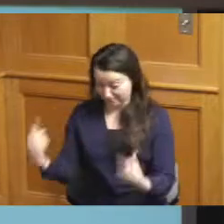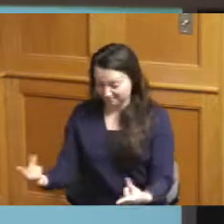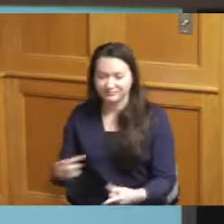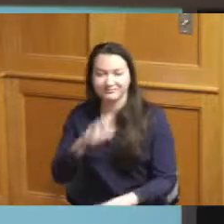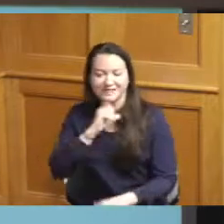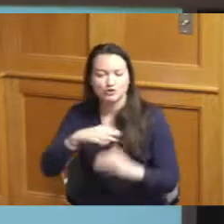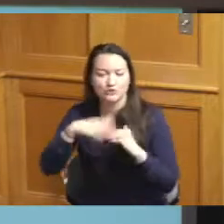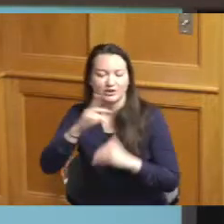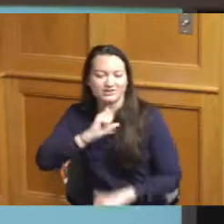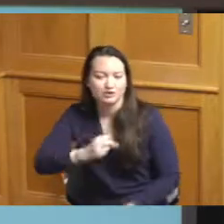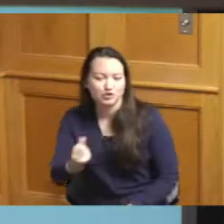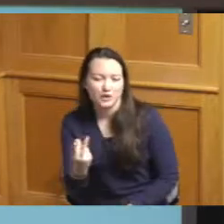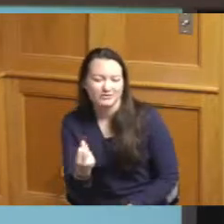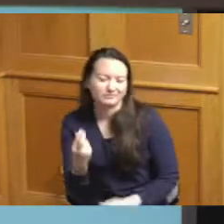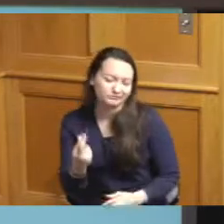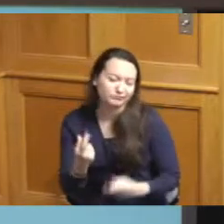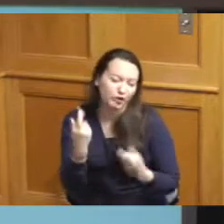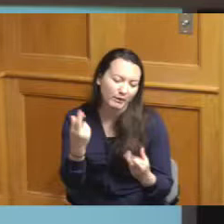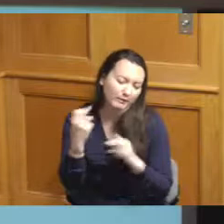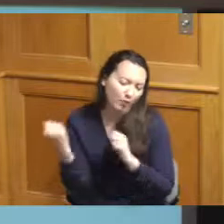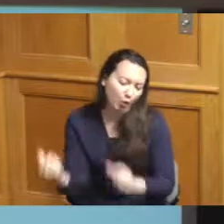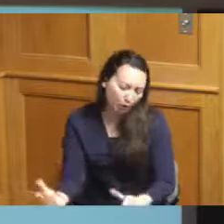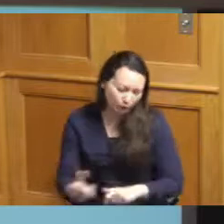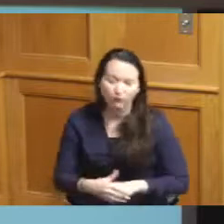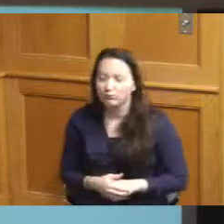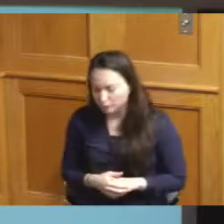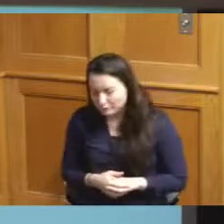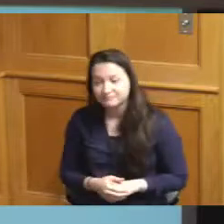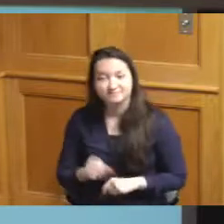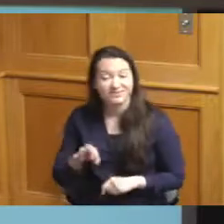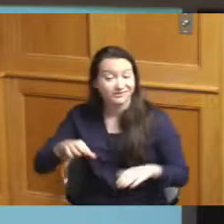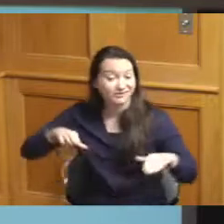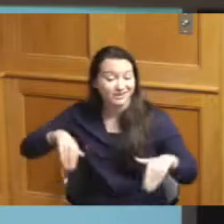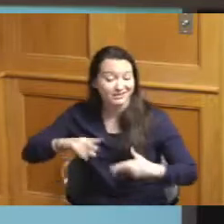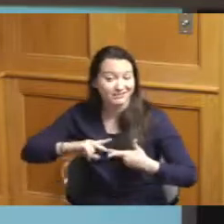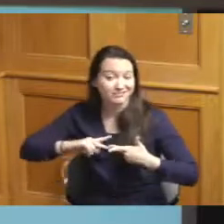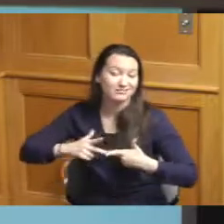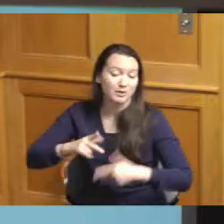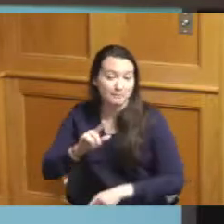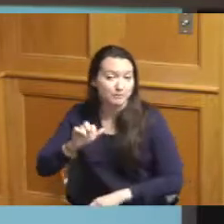age of 12 it is recommended for everyone so if you have not been boosted yet we would recommend